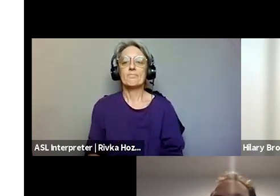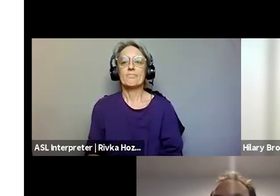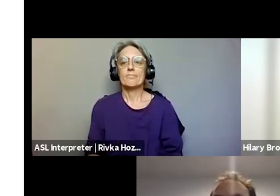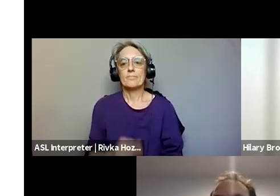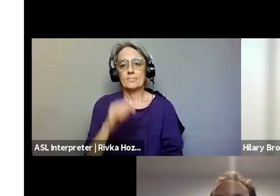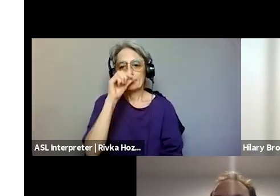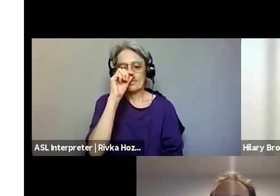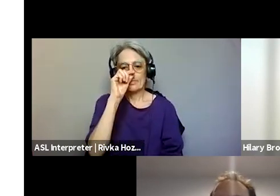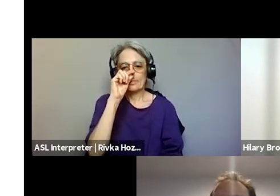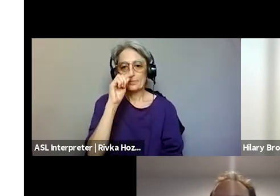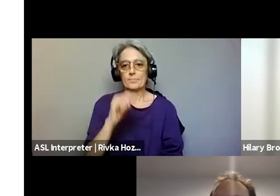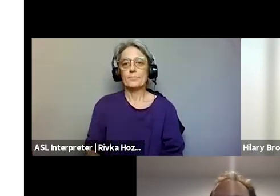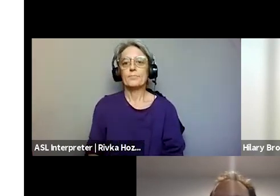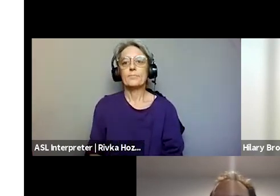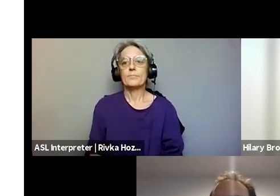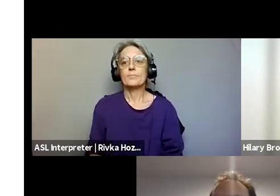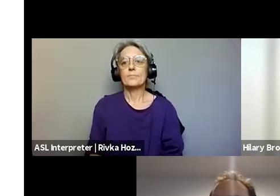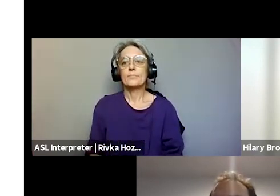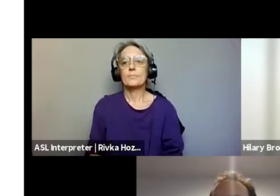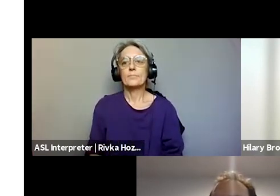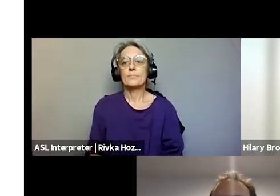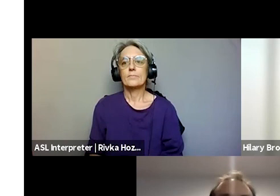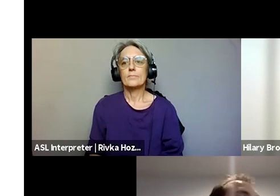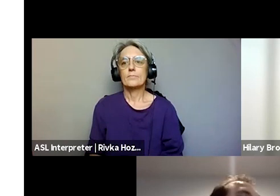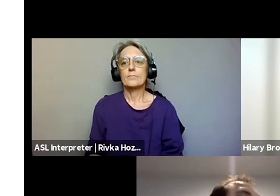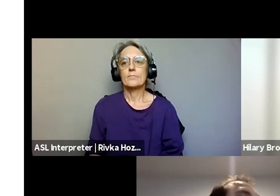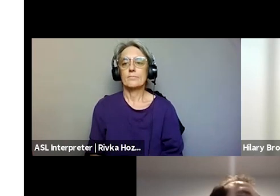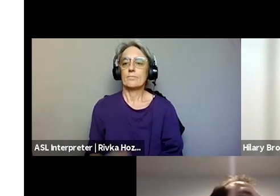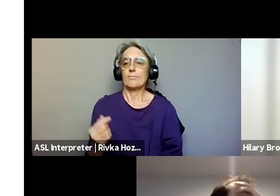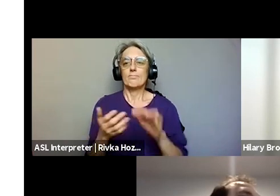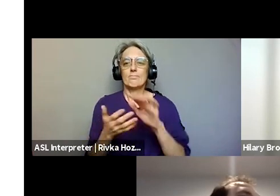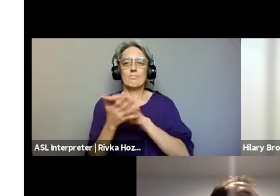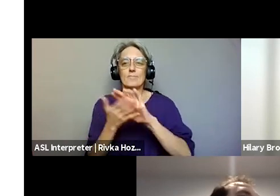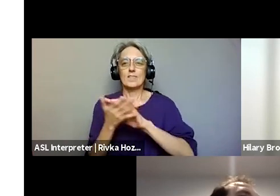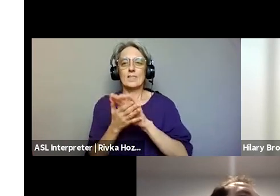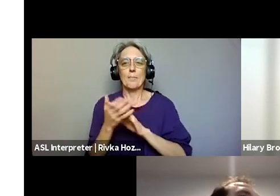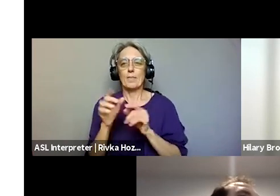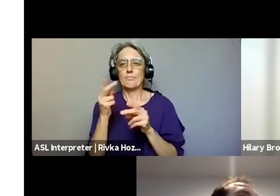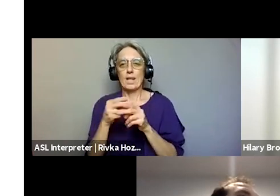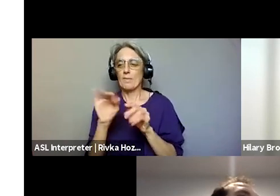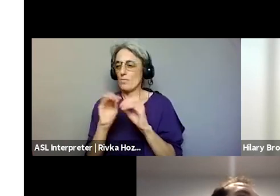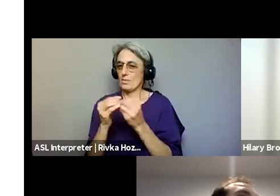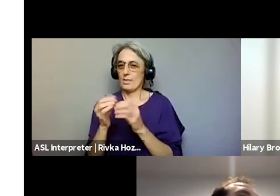] ACORG used to have a link in their website, but I have not seen that recently that’s